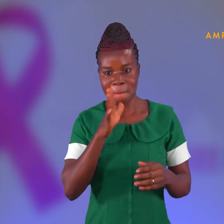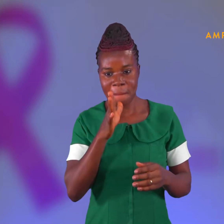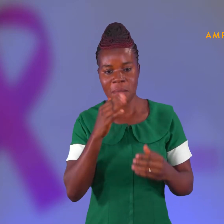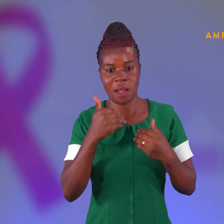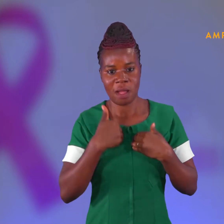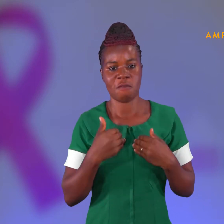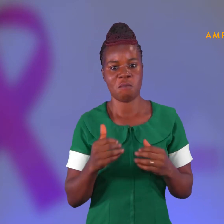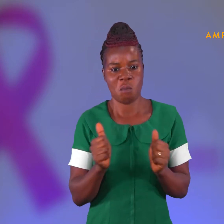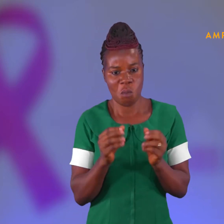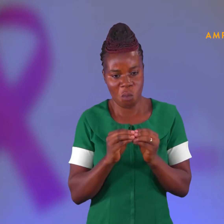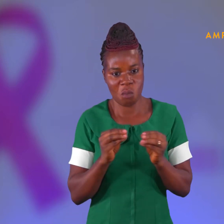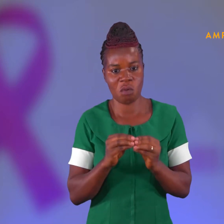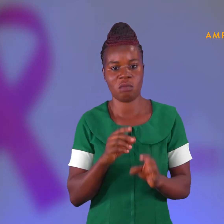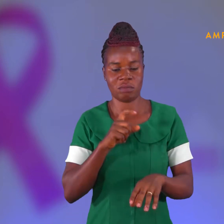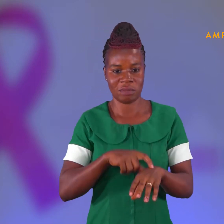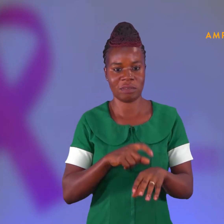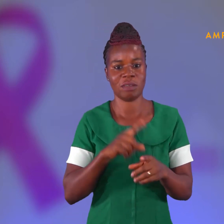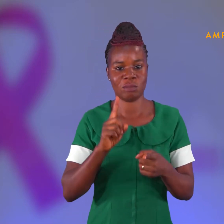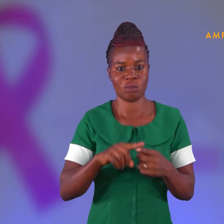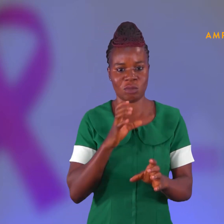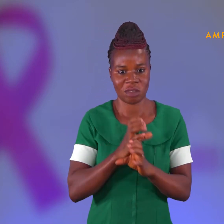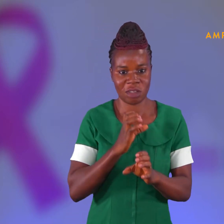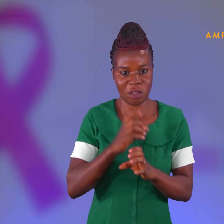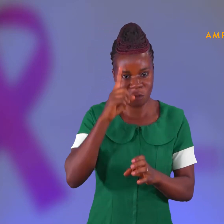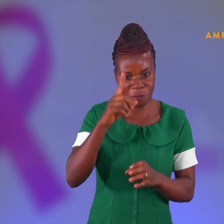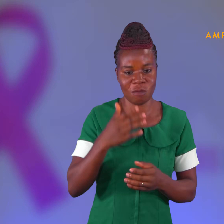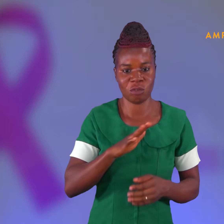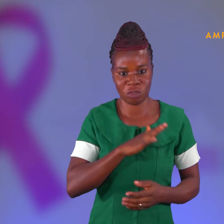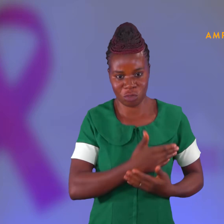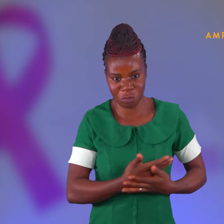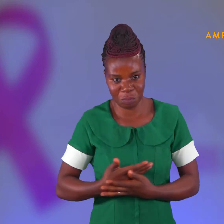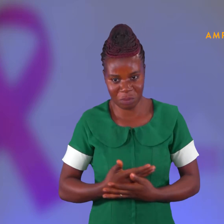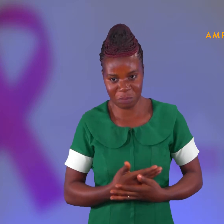The woman has enough time to care for the baby to grow well.